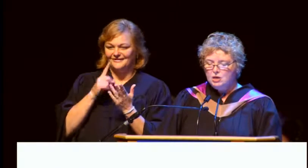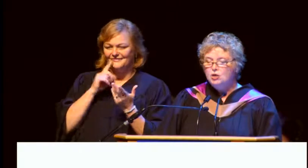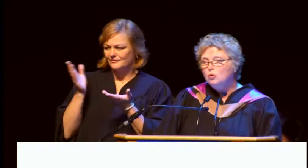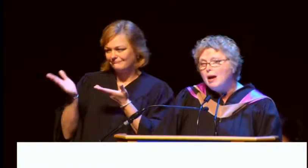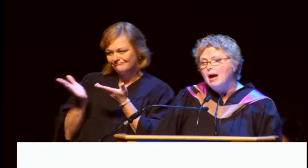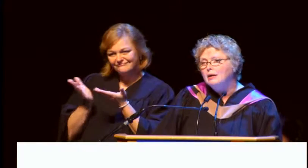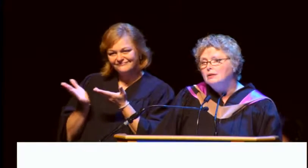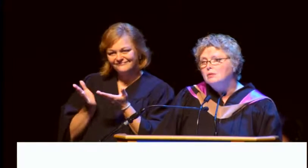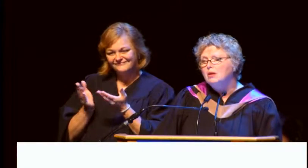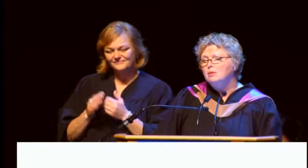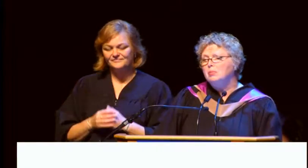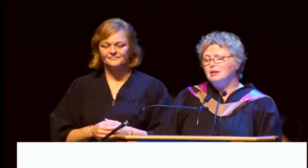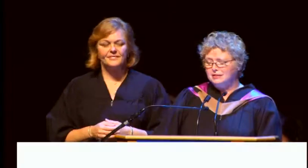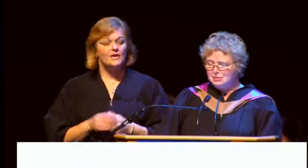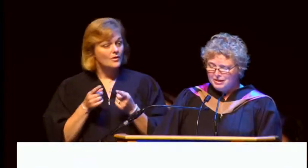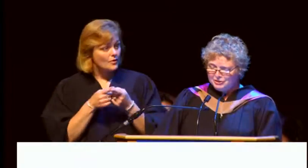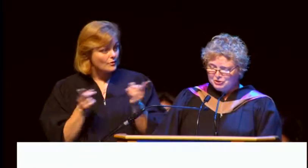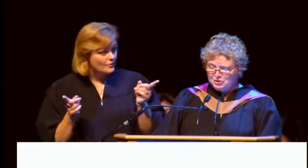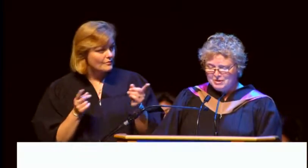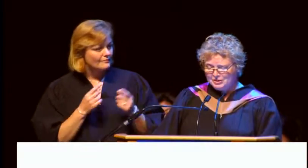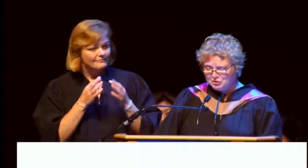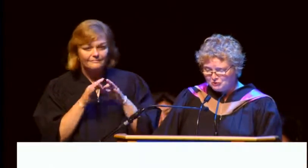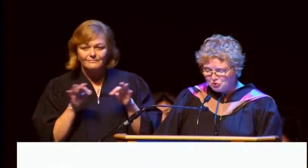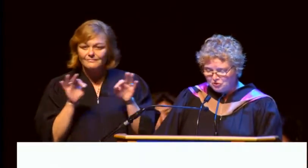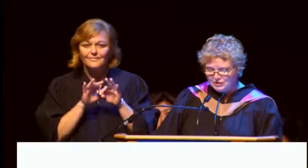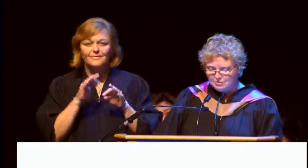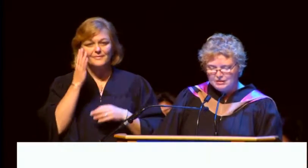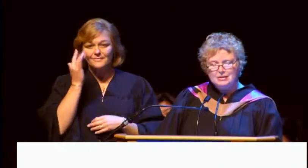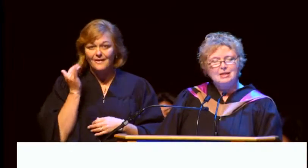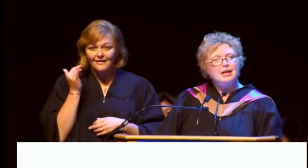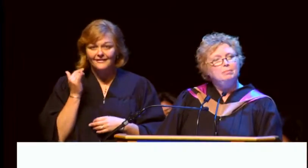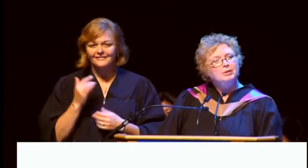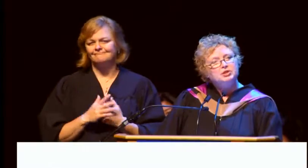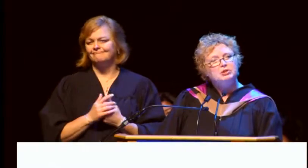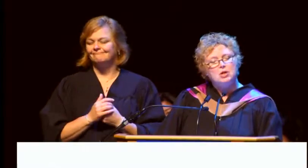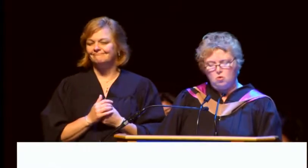YOU MATTER BECAUSE THE MINISTRY OF TOURISM HAS SET AN AMBITIOUS GOAL